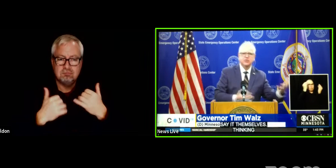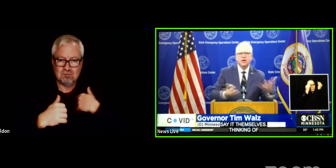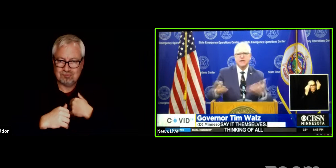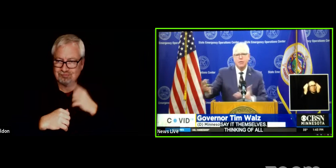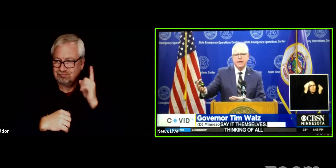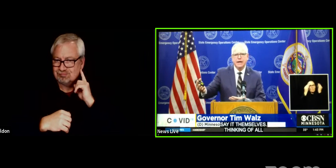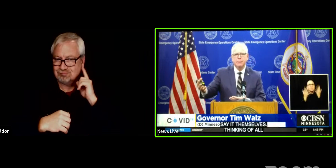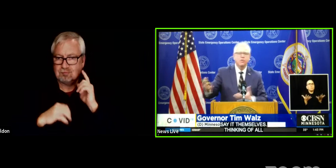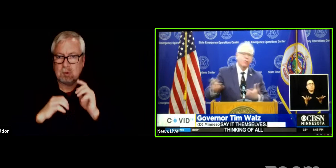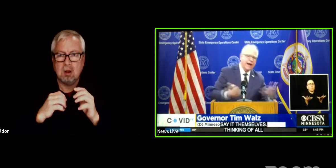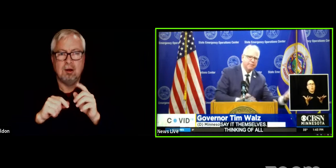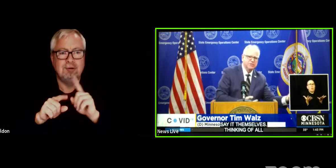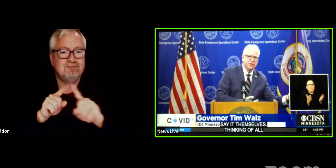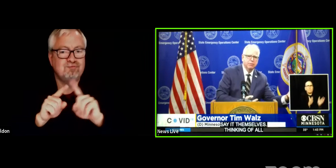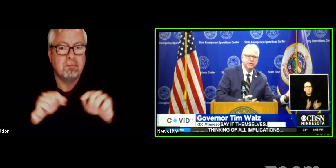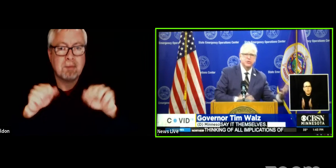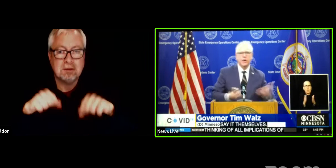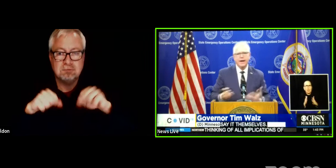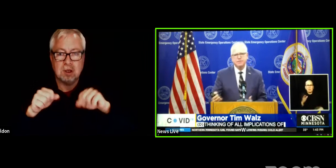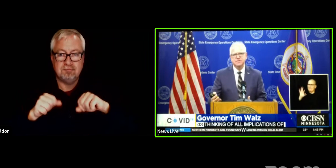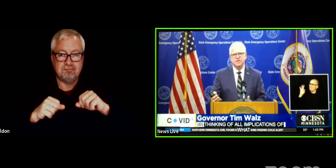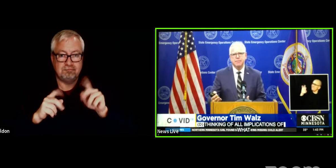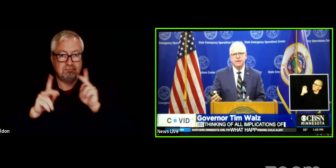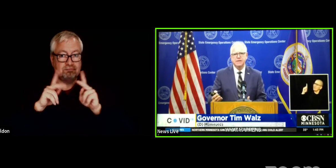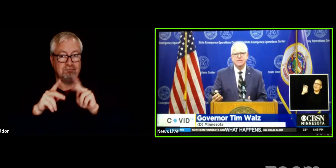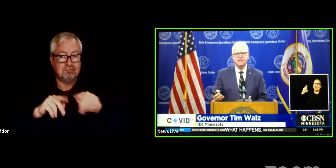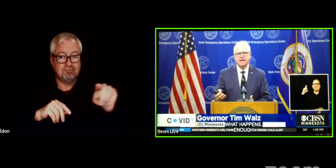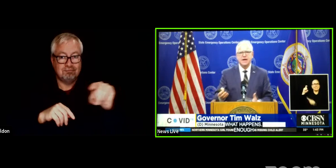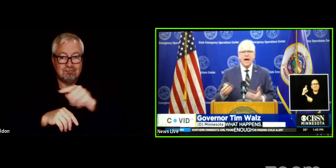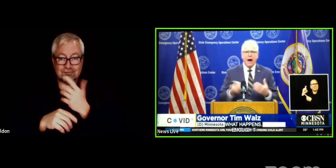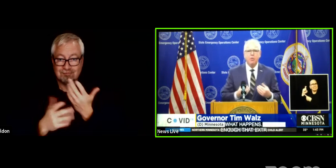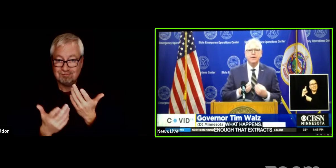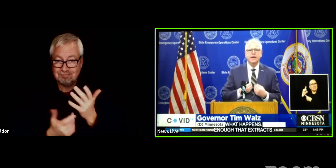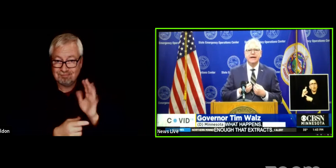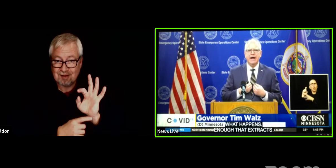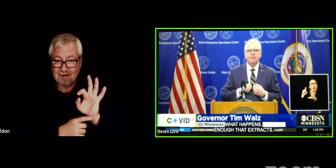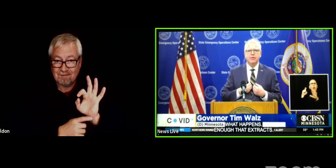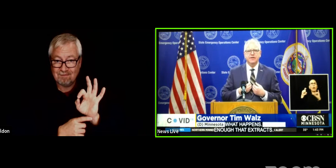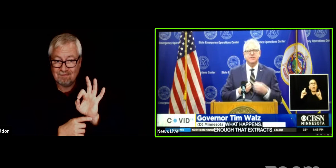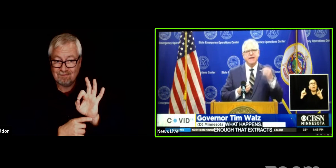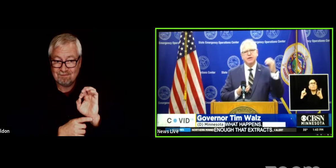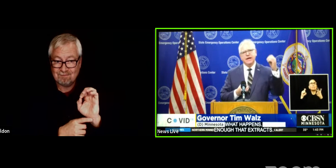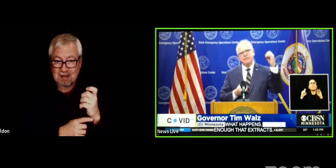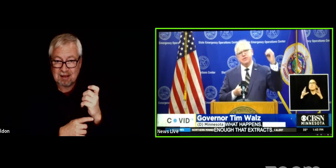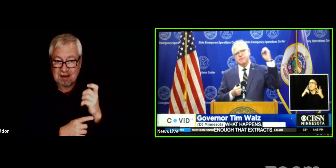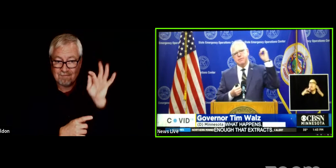TRUCKS, HOW ARE THEY GOING TO MOVE, WHAT HAPPENS IN A BLIZZARD, WHAT HAMS IF SOMEBODY MISSES THIS. HOW ARE WE GOING TO ACCOUNT FOR THIS? THEY HAVE DONE EVERYTHING FROM